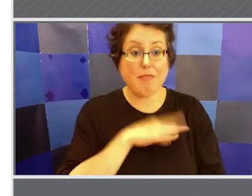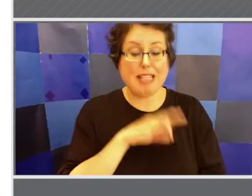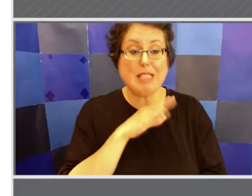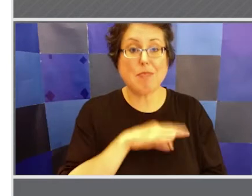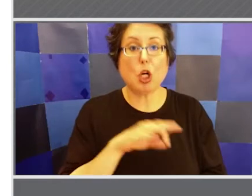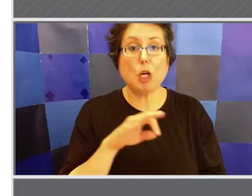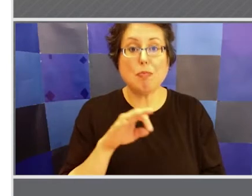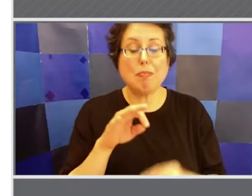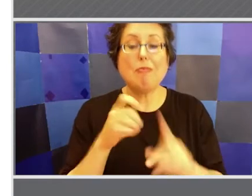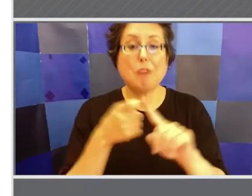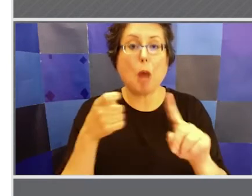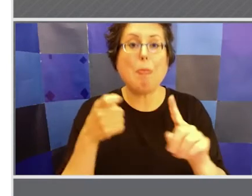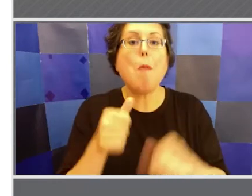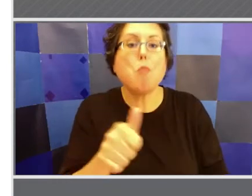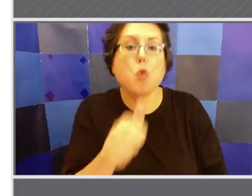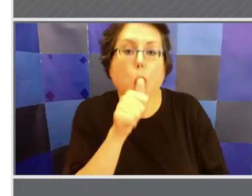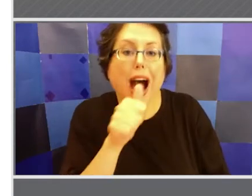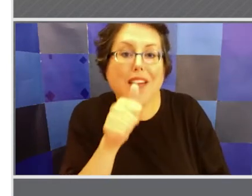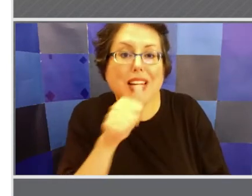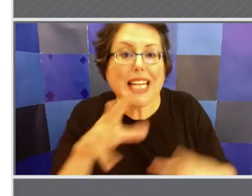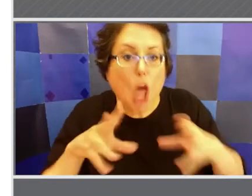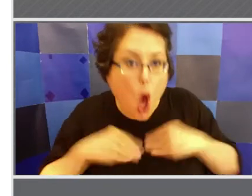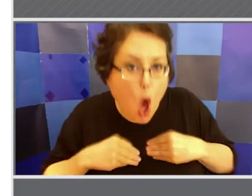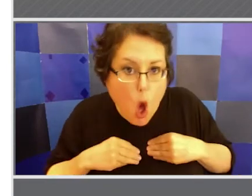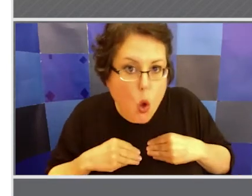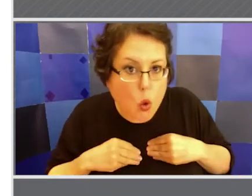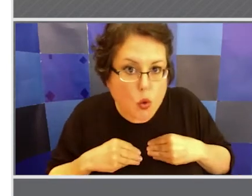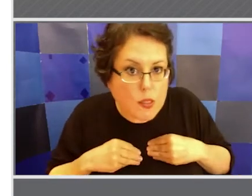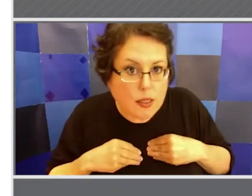So I do want to note that the city doesn't gain ownership